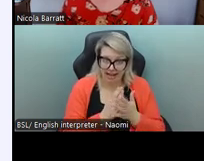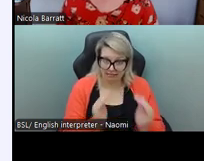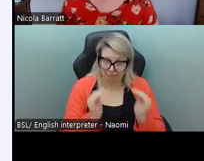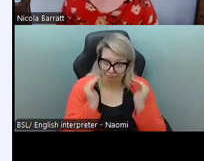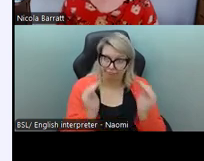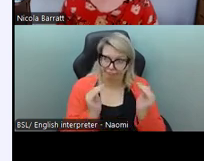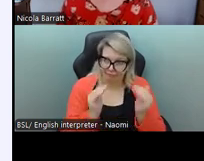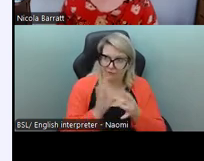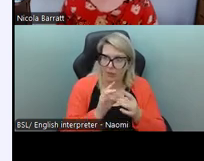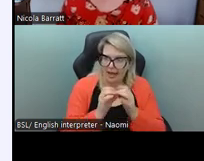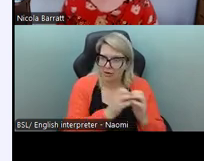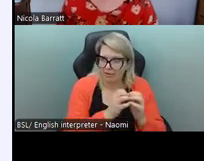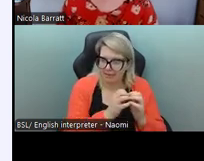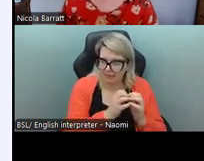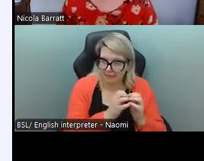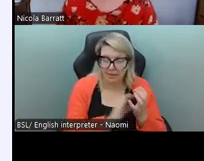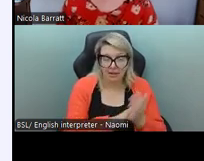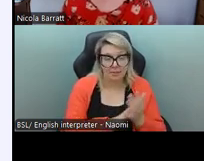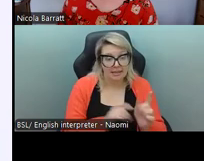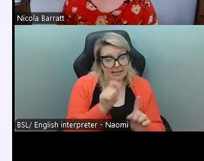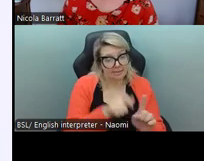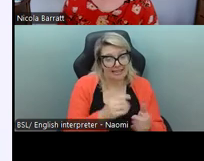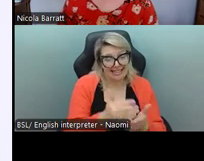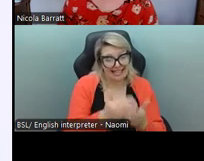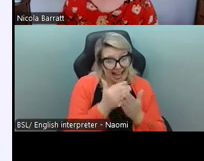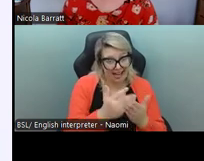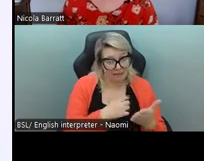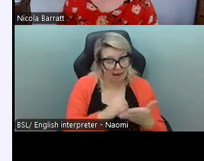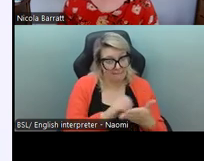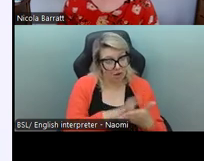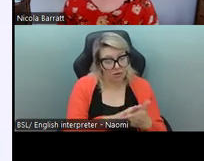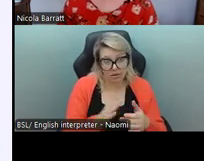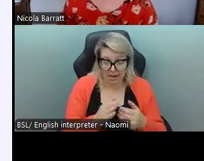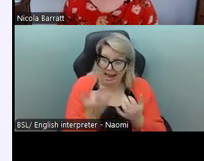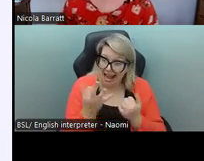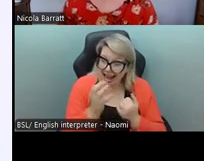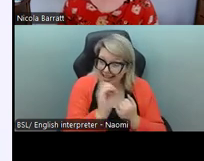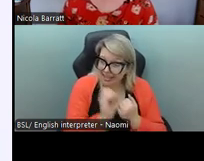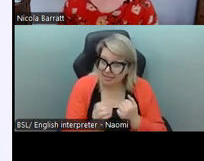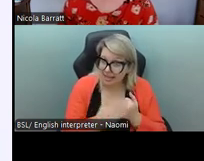and it means if someone saves your post, you're 80% more likely to show up again in their feed.